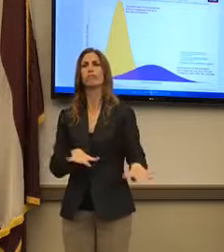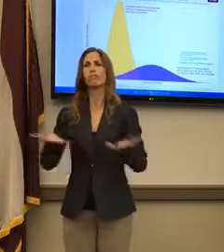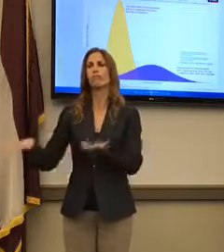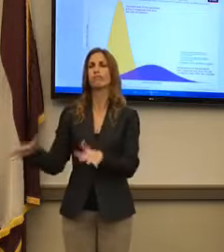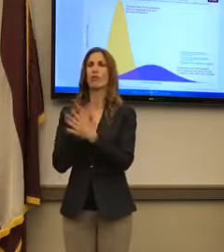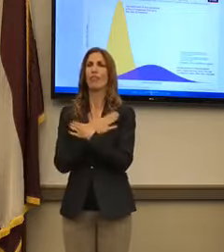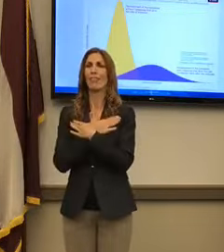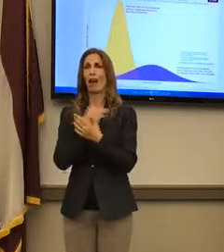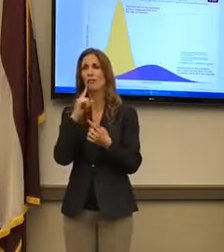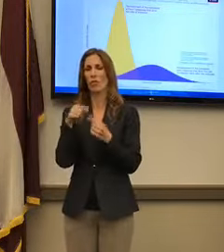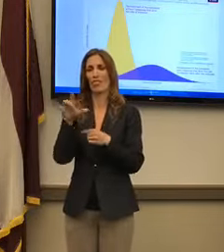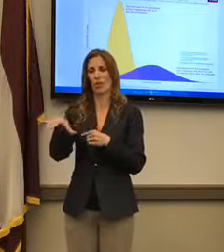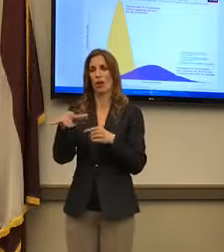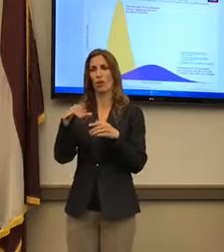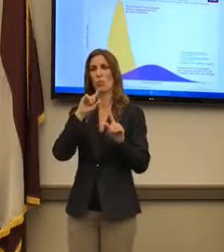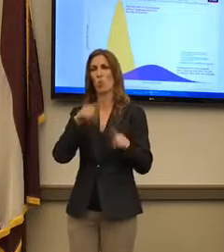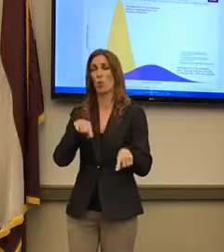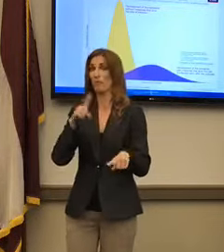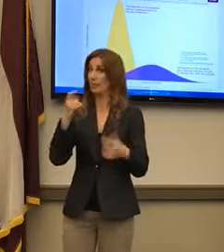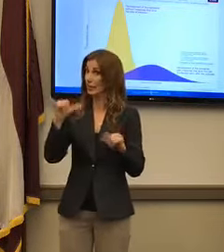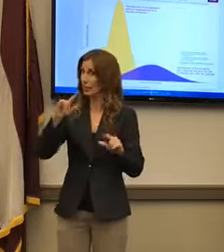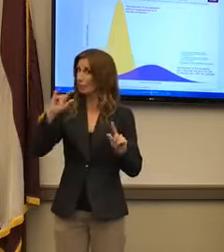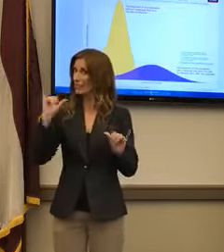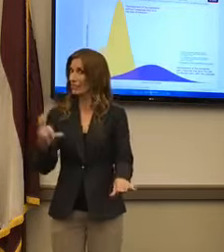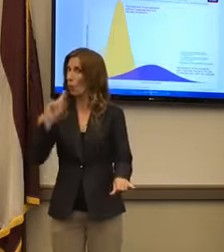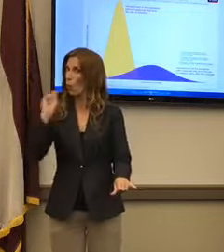stay at home order which still is in place so